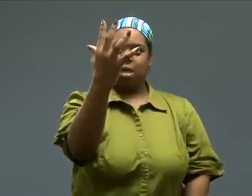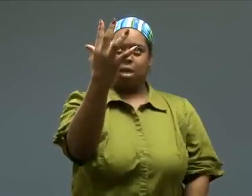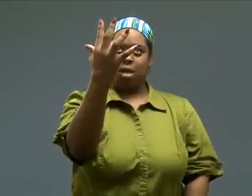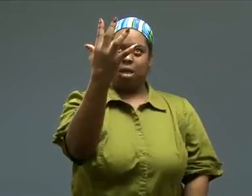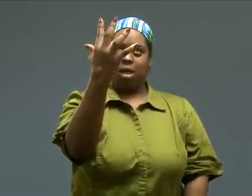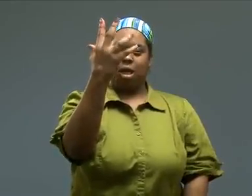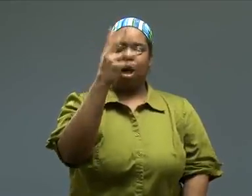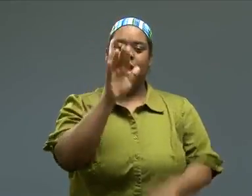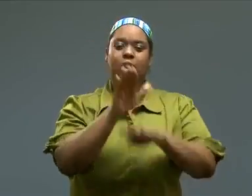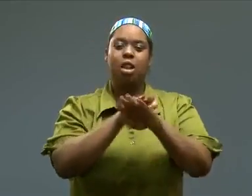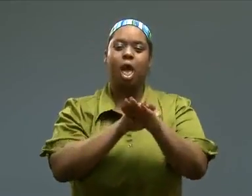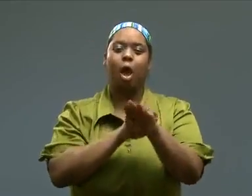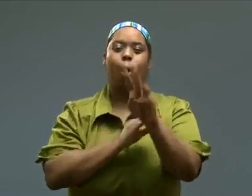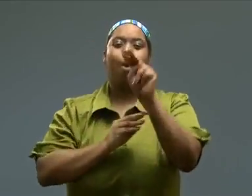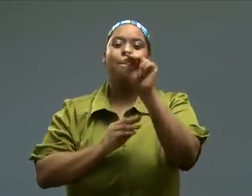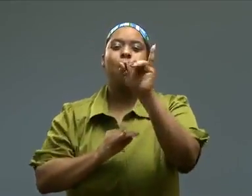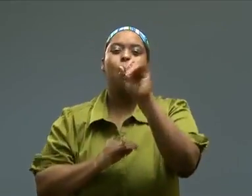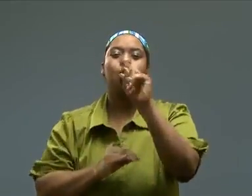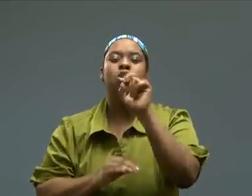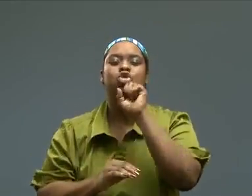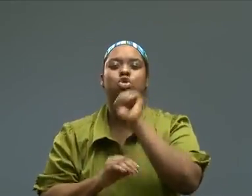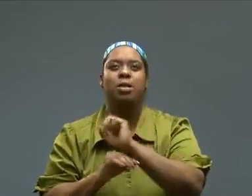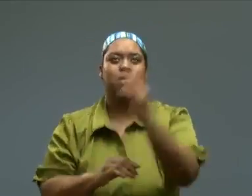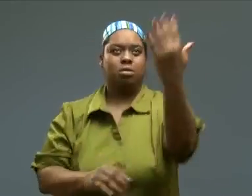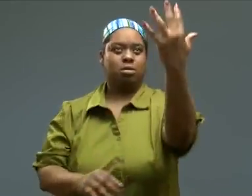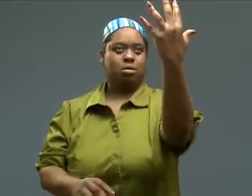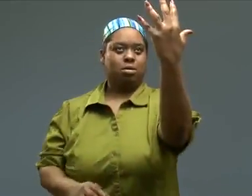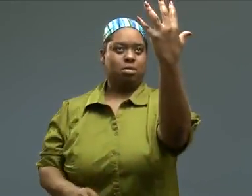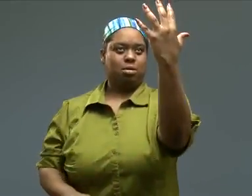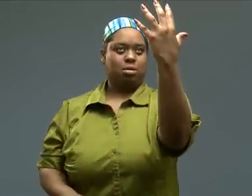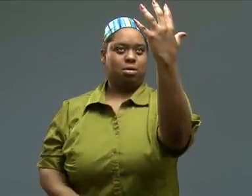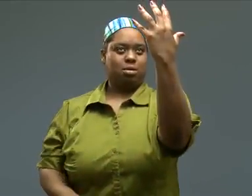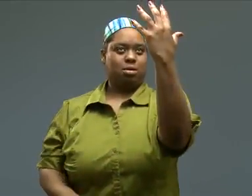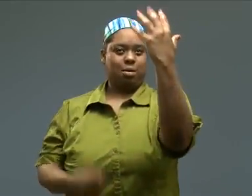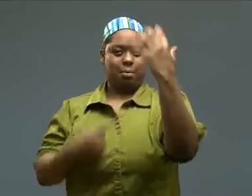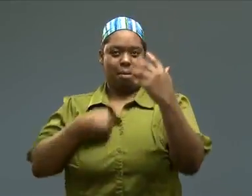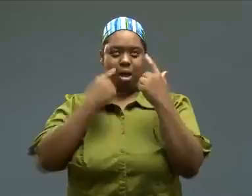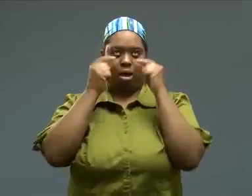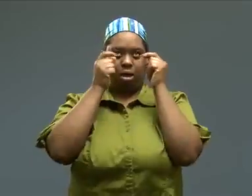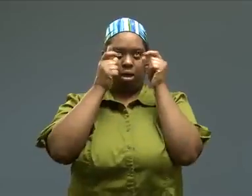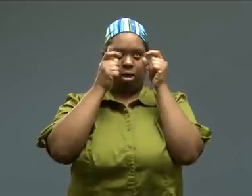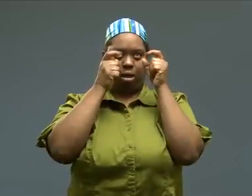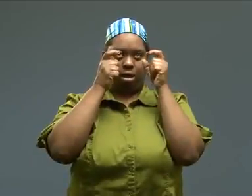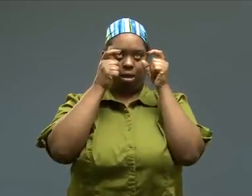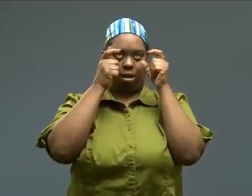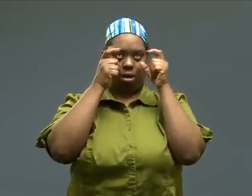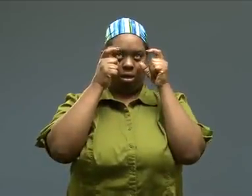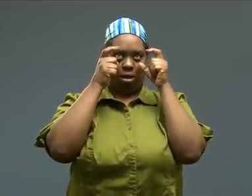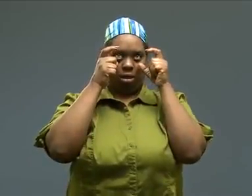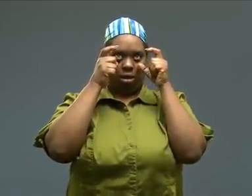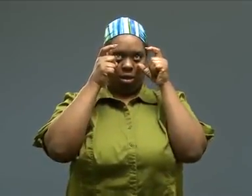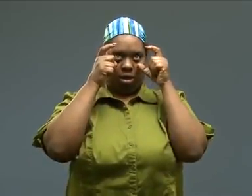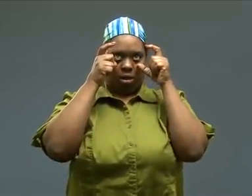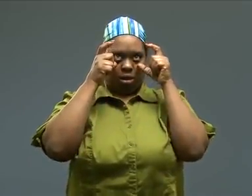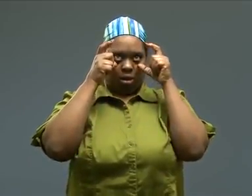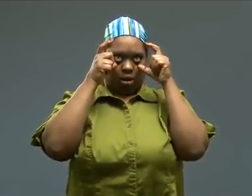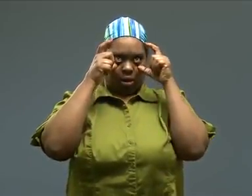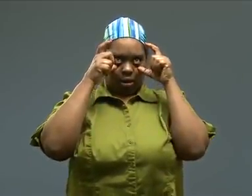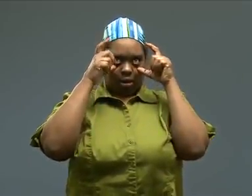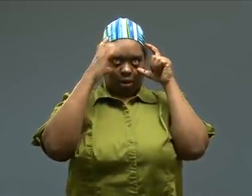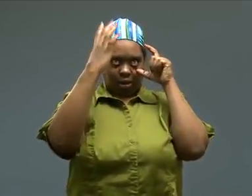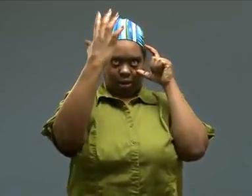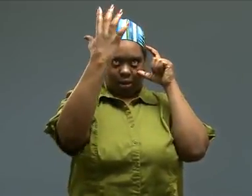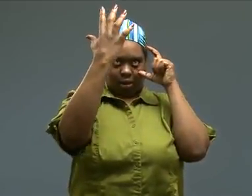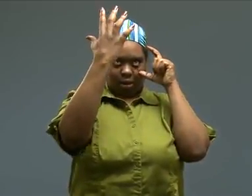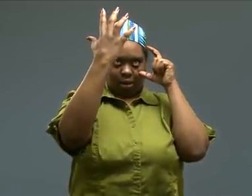It was coming at me in slow motion, my eyes got big.